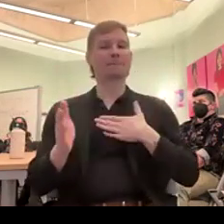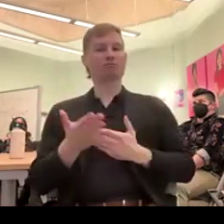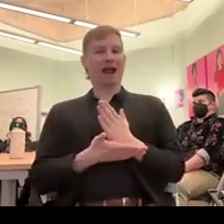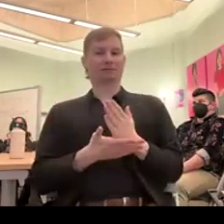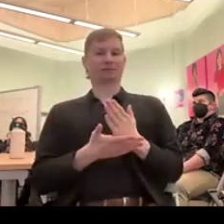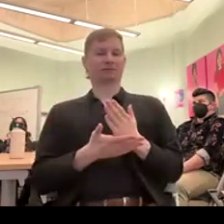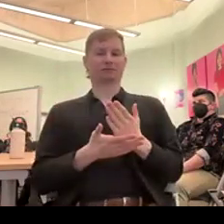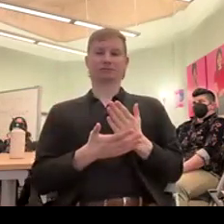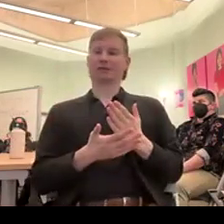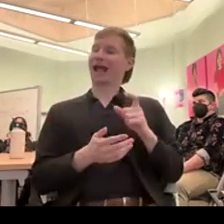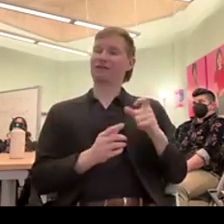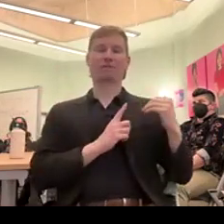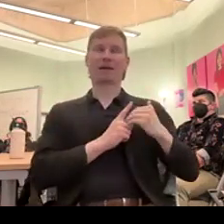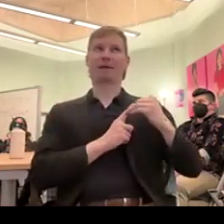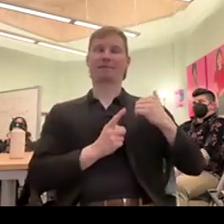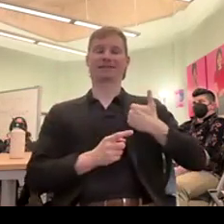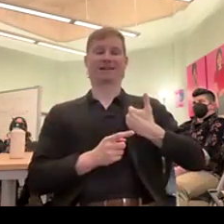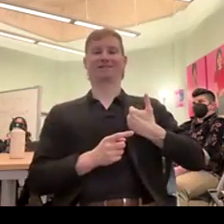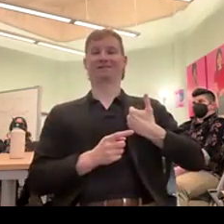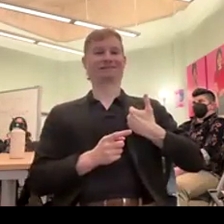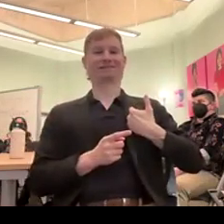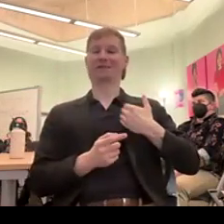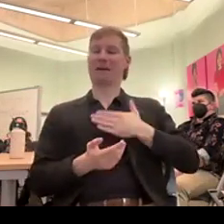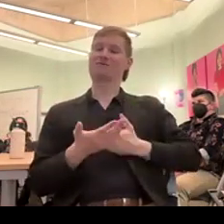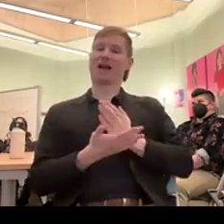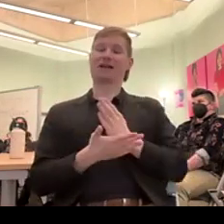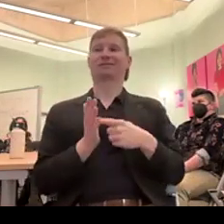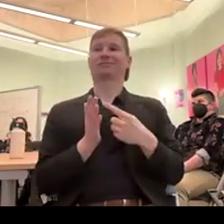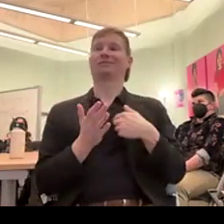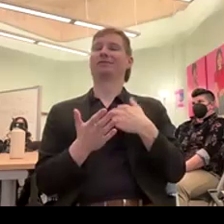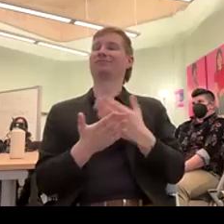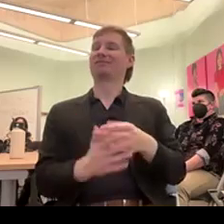you know, again, it's my legal right to have it. That's what I have to remind myself all the time,